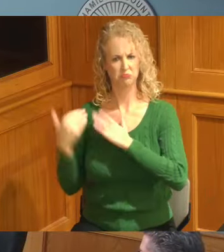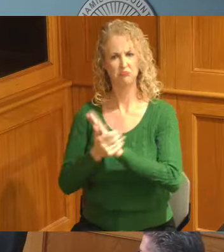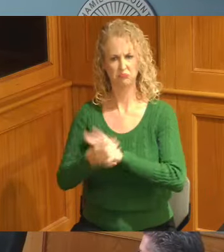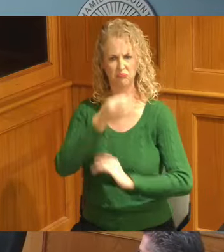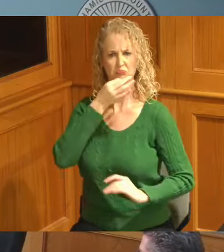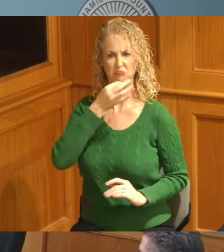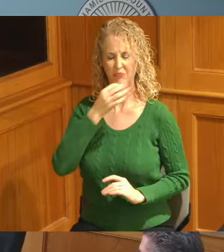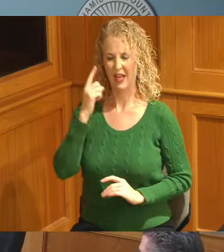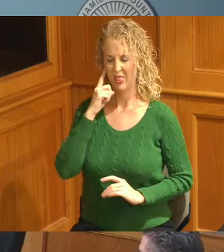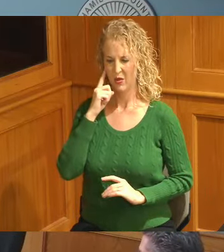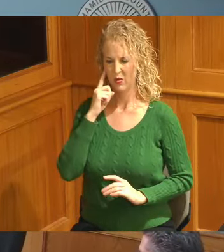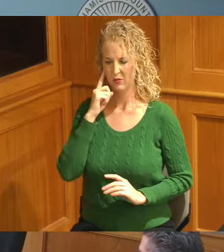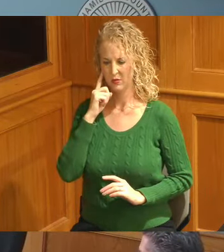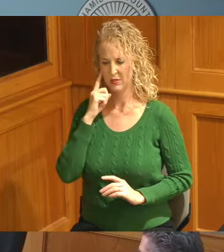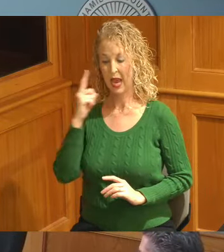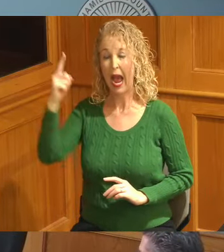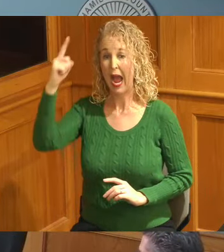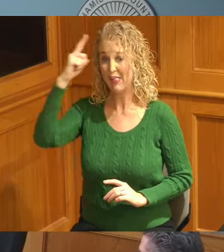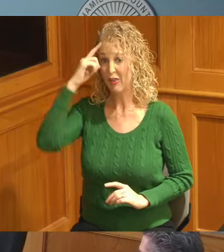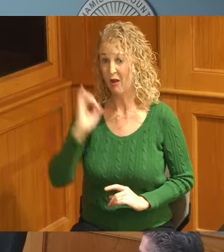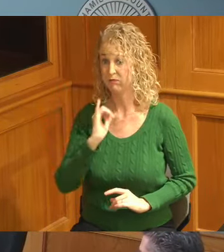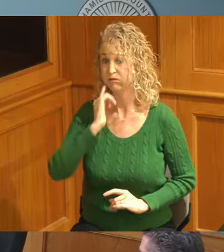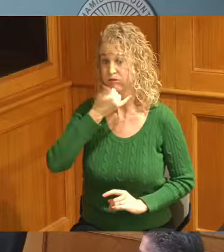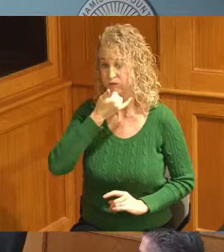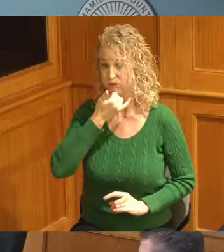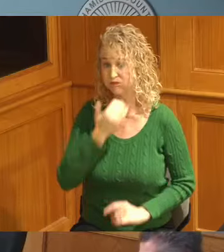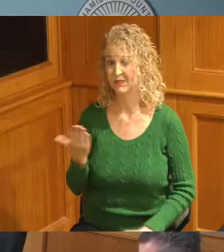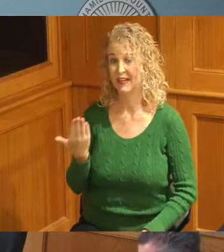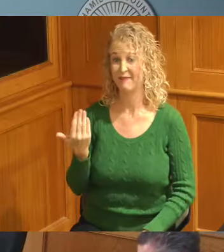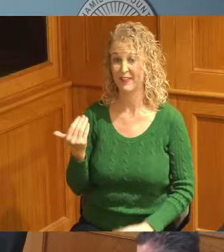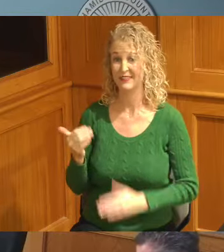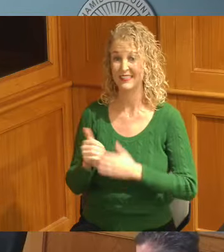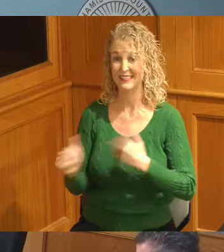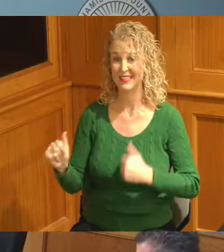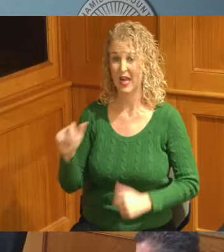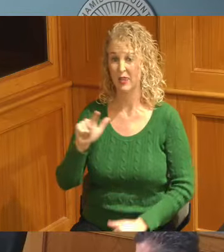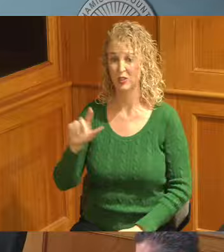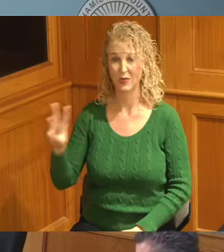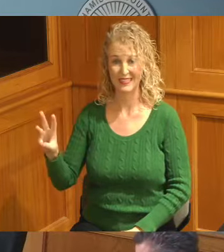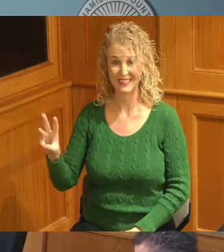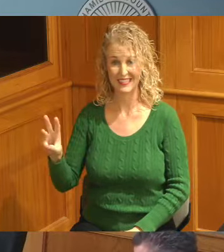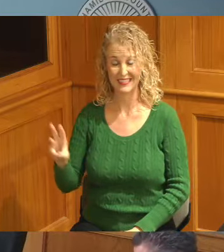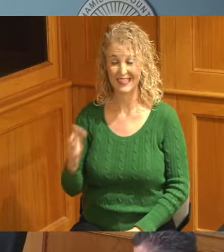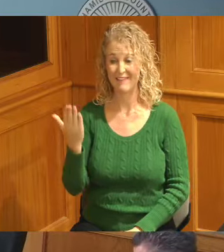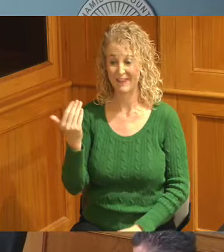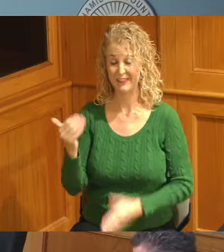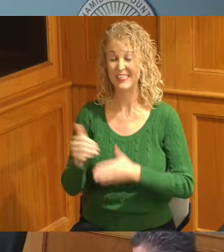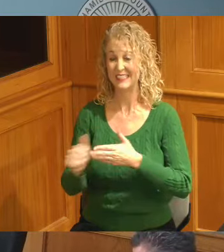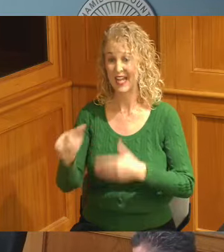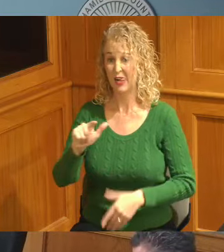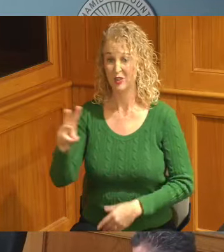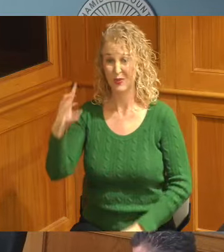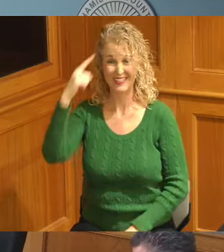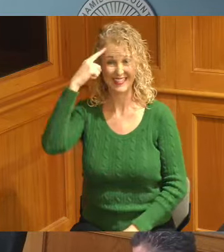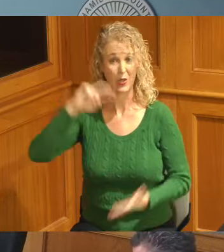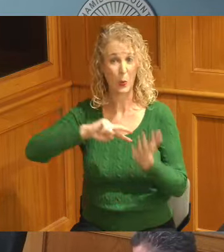whoa. And I thought it was a misprint. And the 15.26 isn't 15.26 million. It's $15.26. So, good